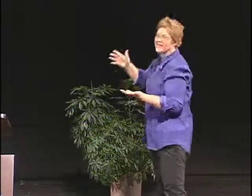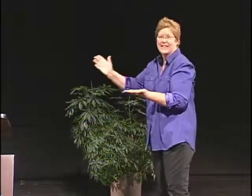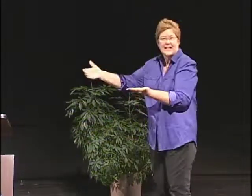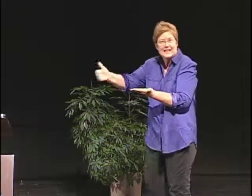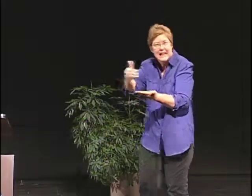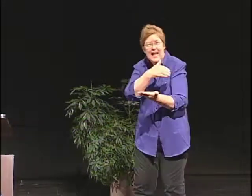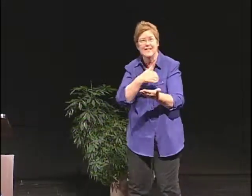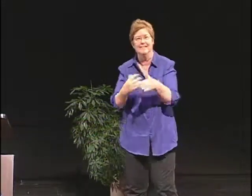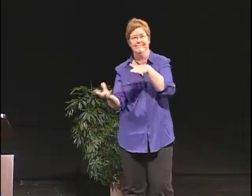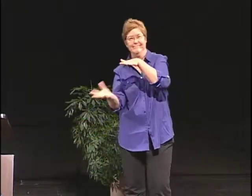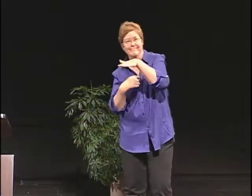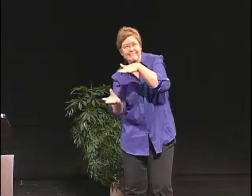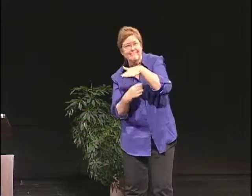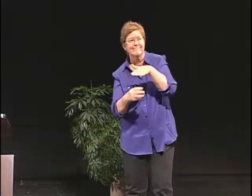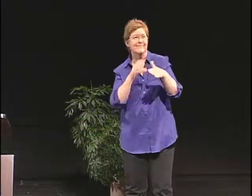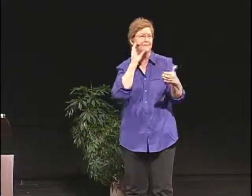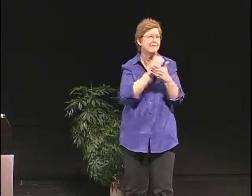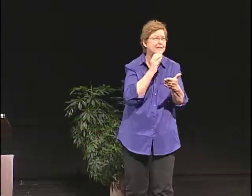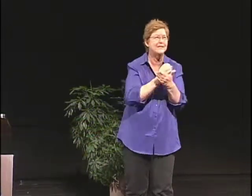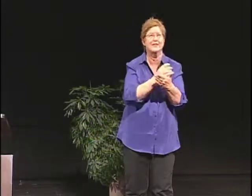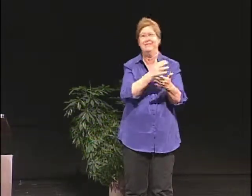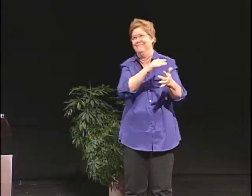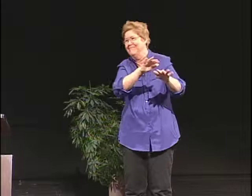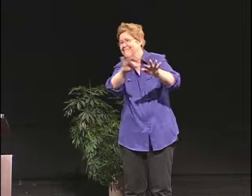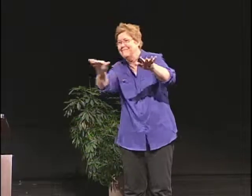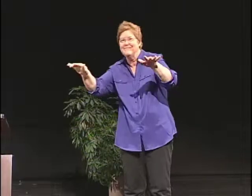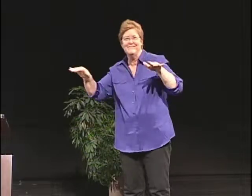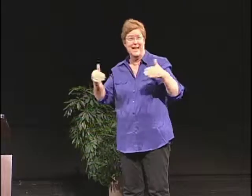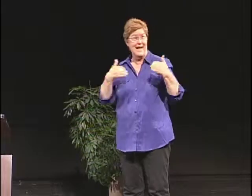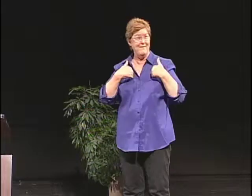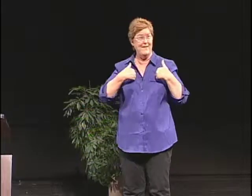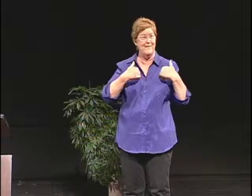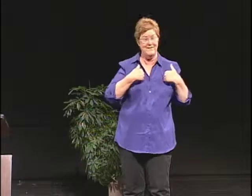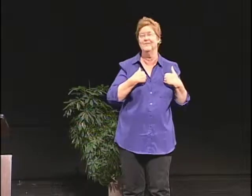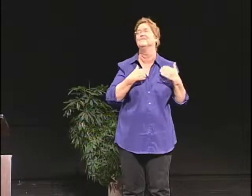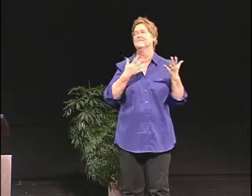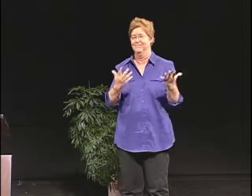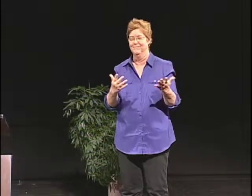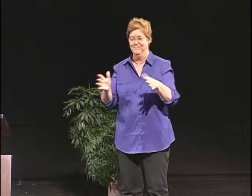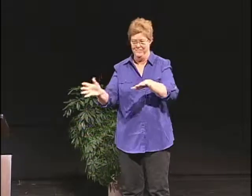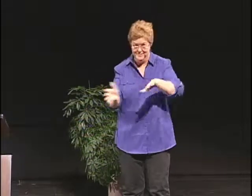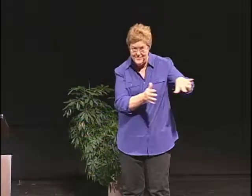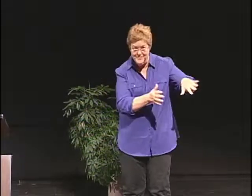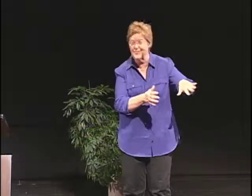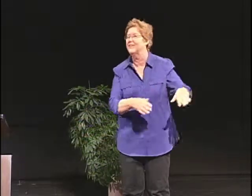The first one is that we collect newspaper items, clippings, photographs and different articles.